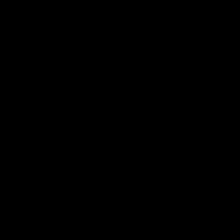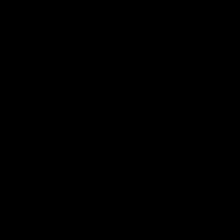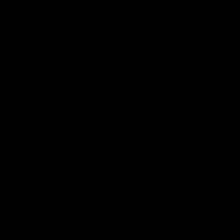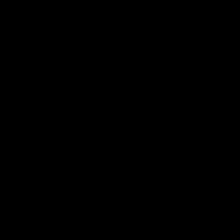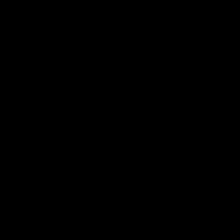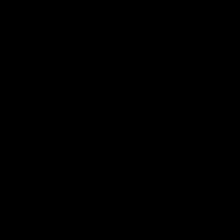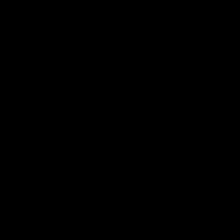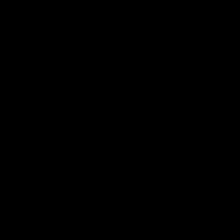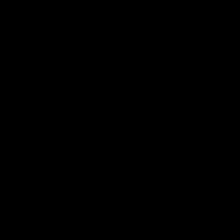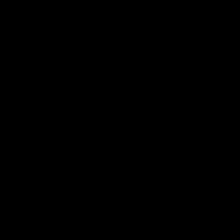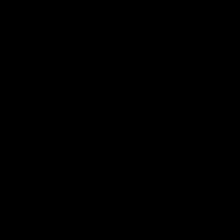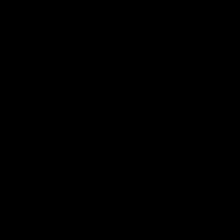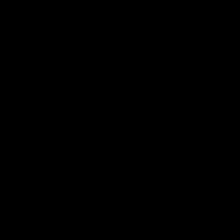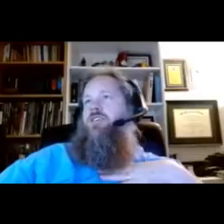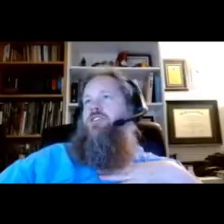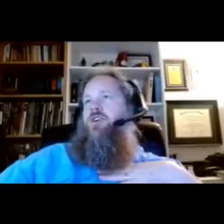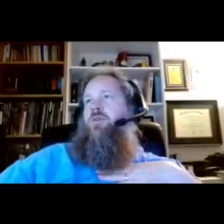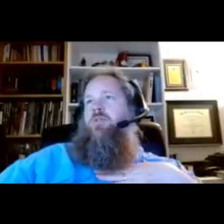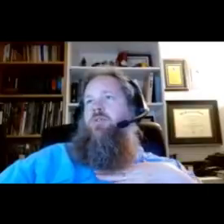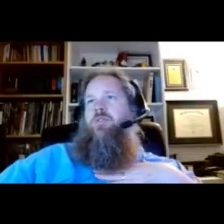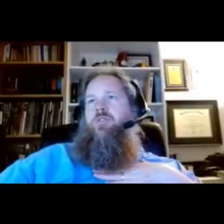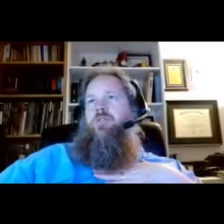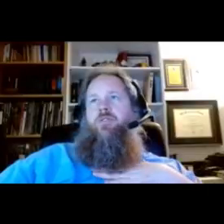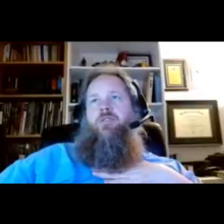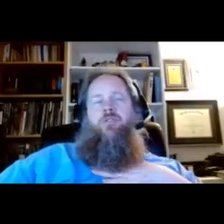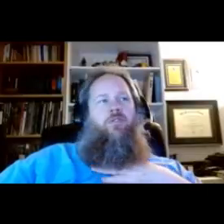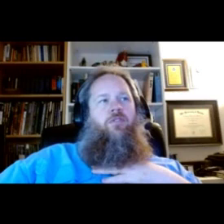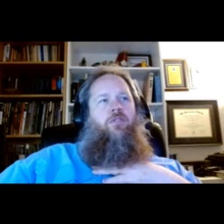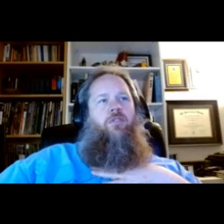before two different address this already.